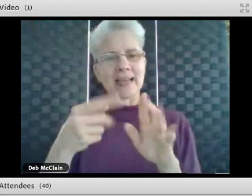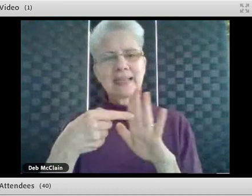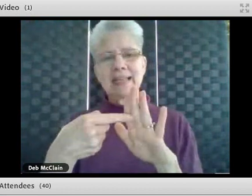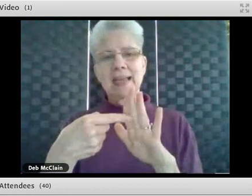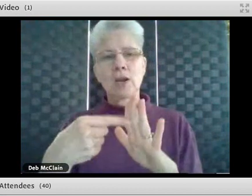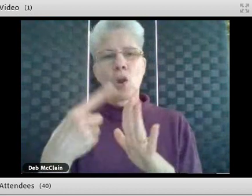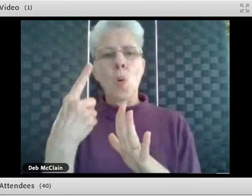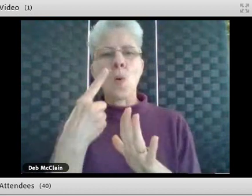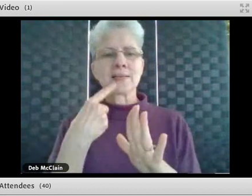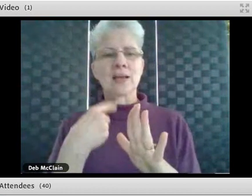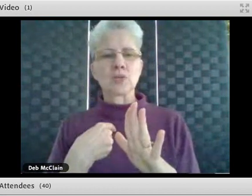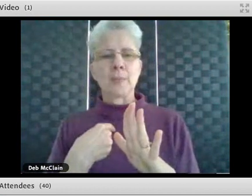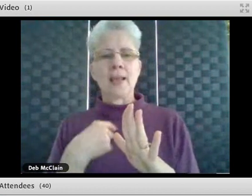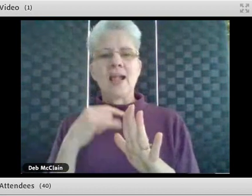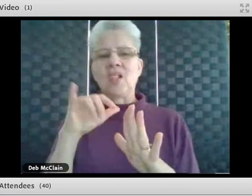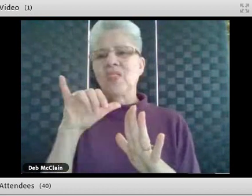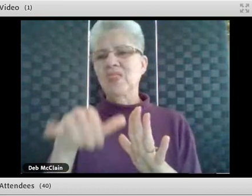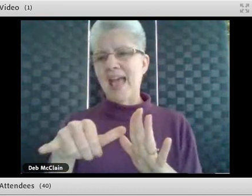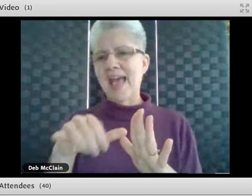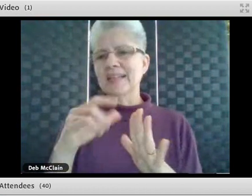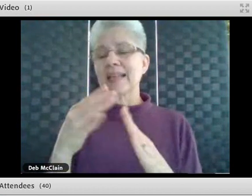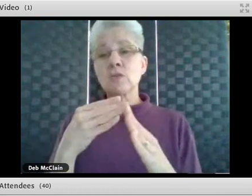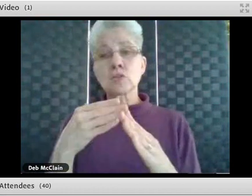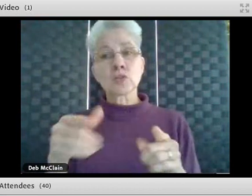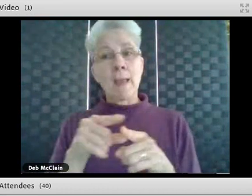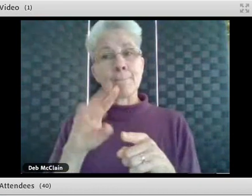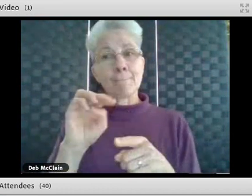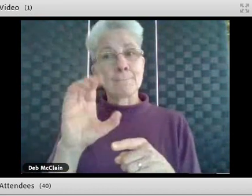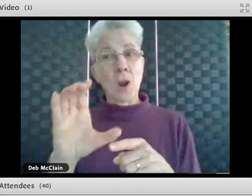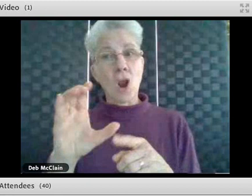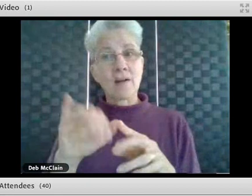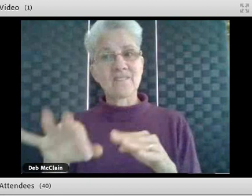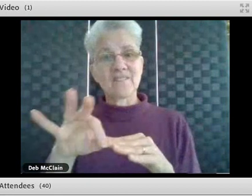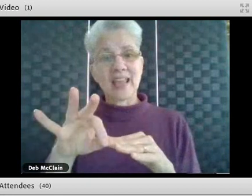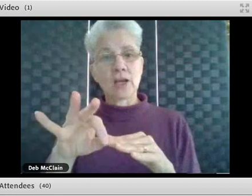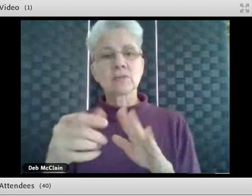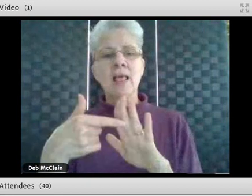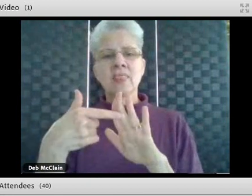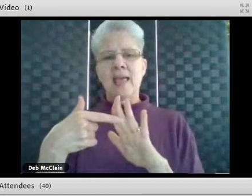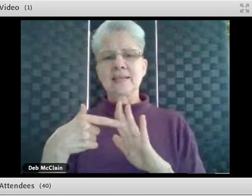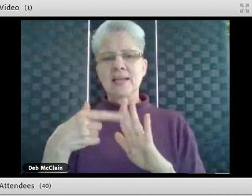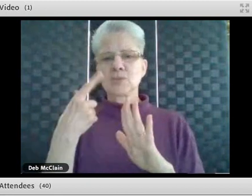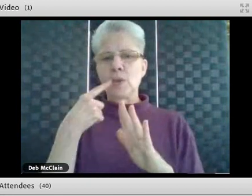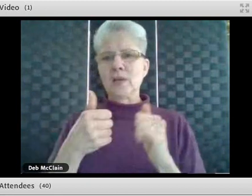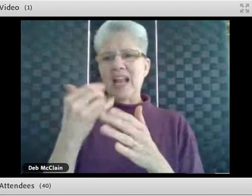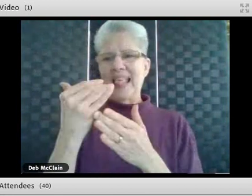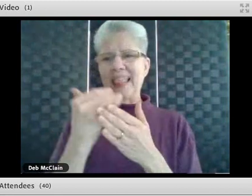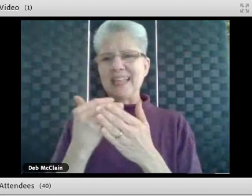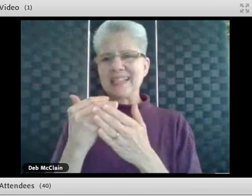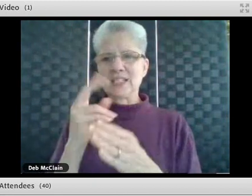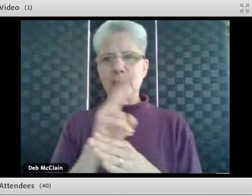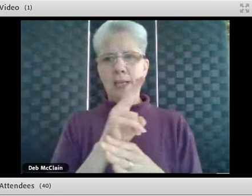tells me this is -- even though it's the same MARC field, the indicators tell me which list is being used, all right?